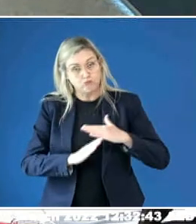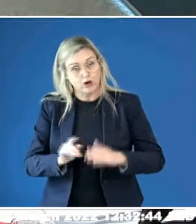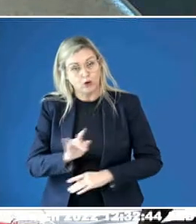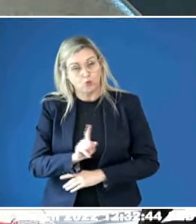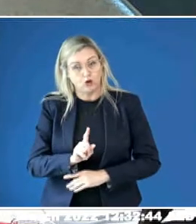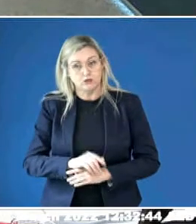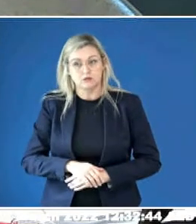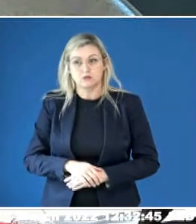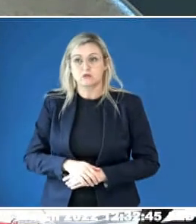Yes, please.